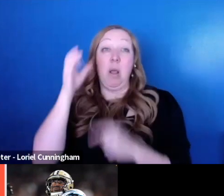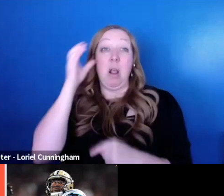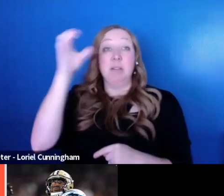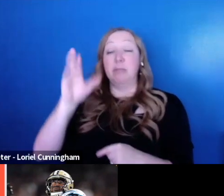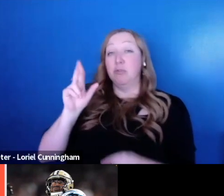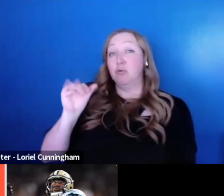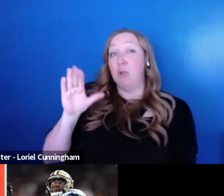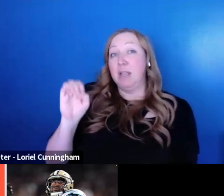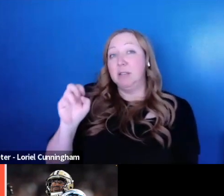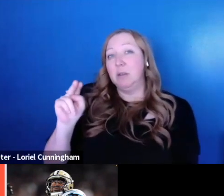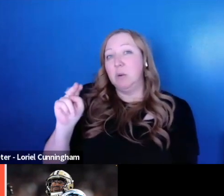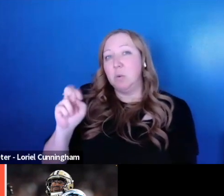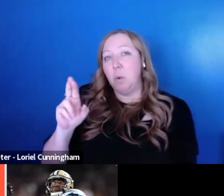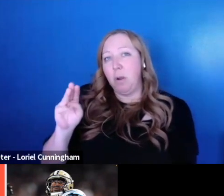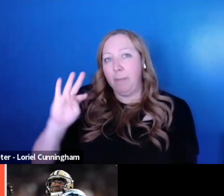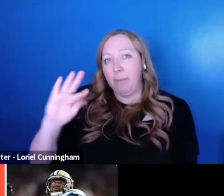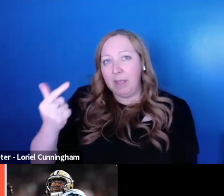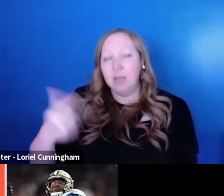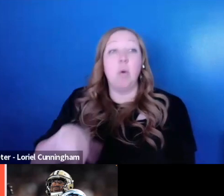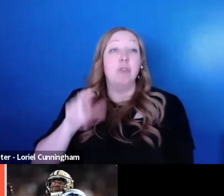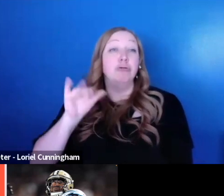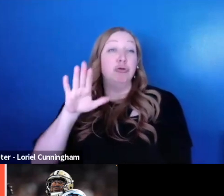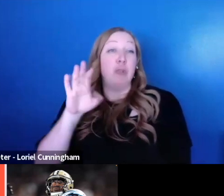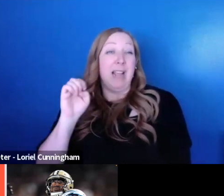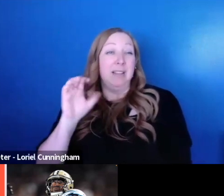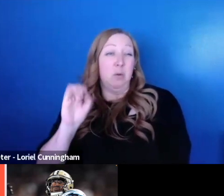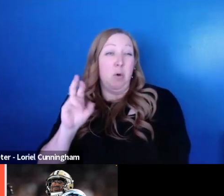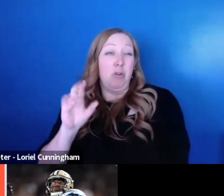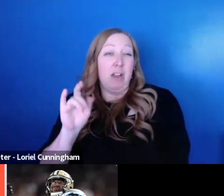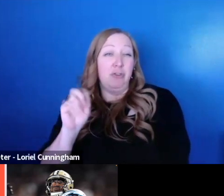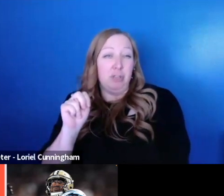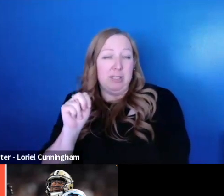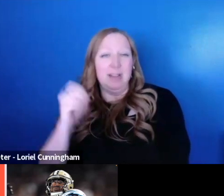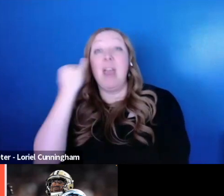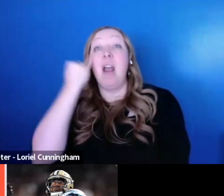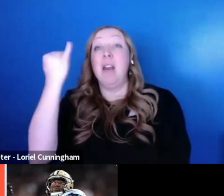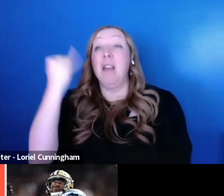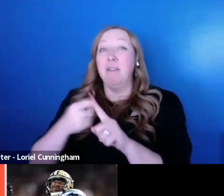correction are these ideas that come out of the early part of the 20th century where we essentially said that in